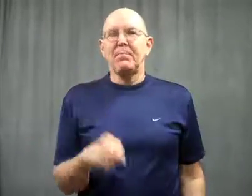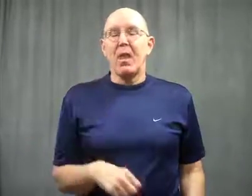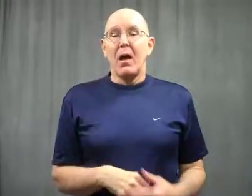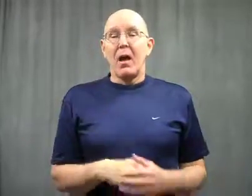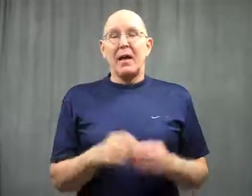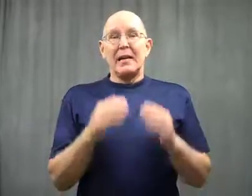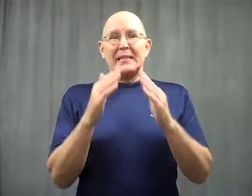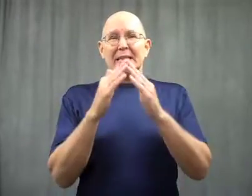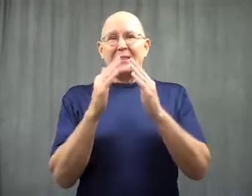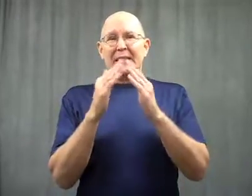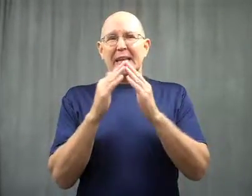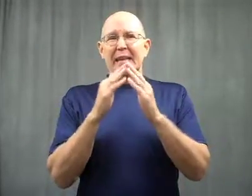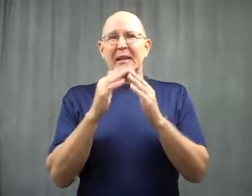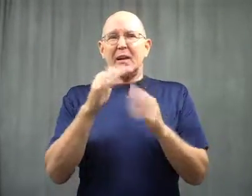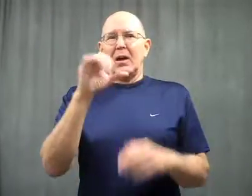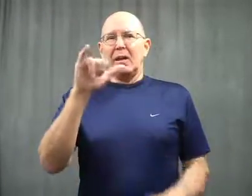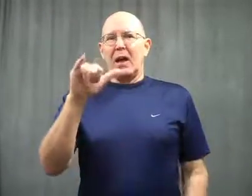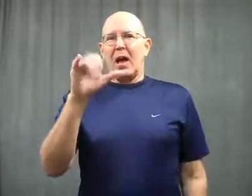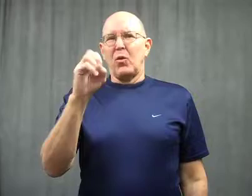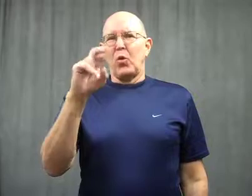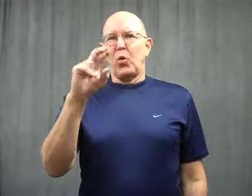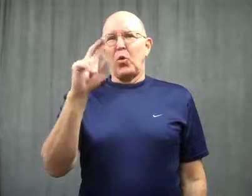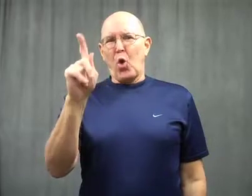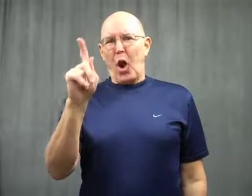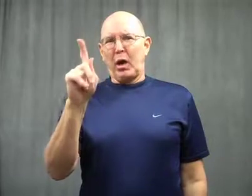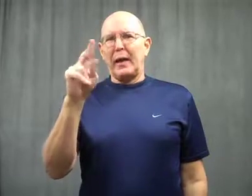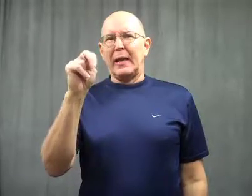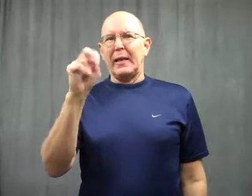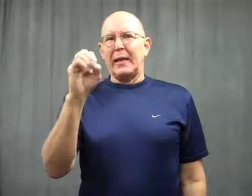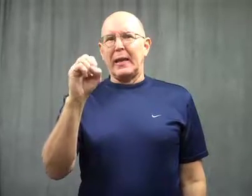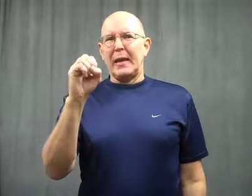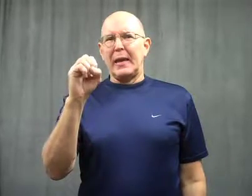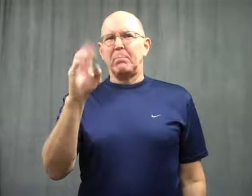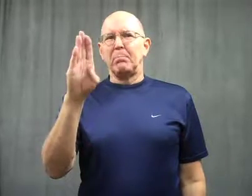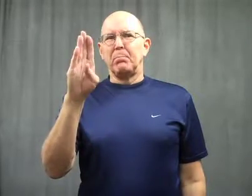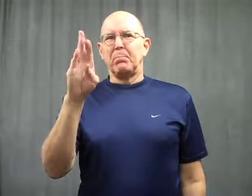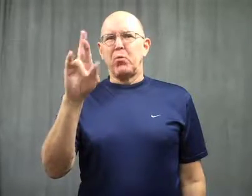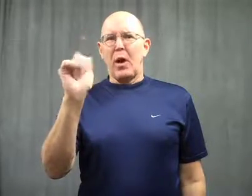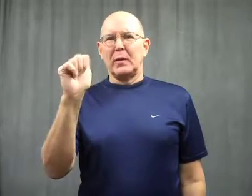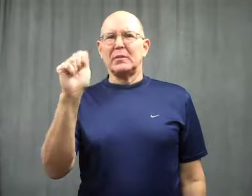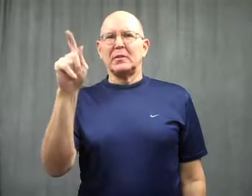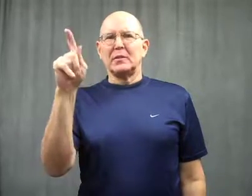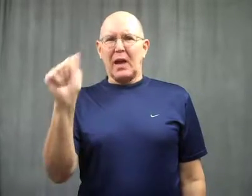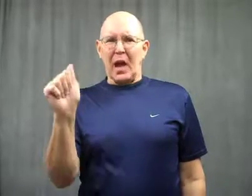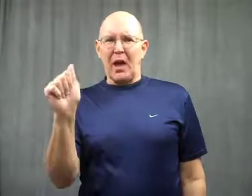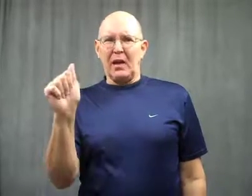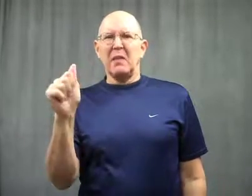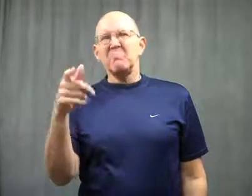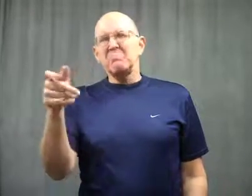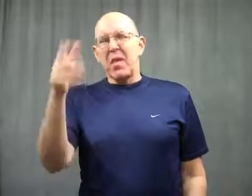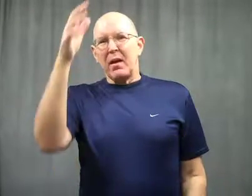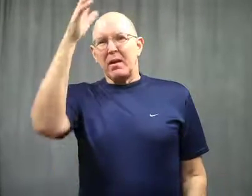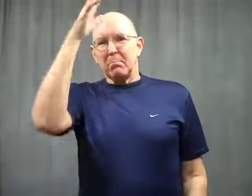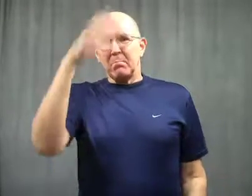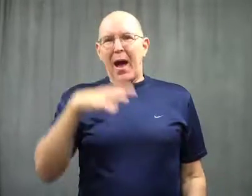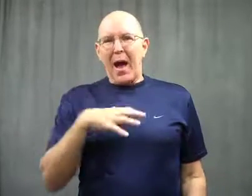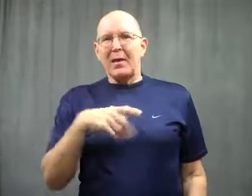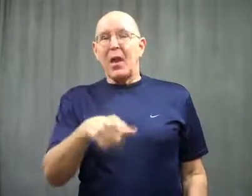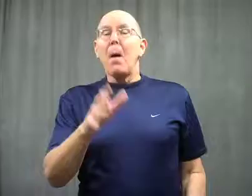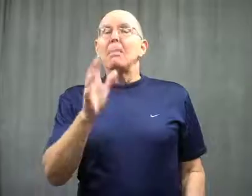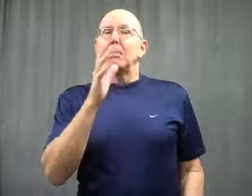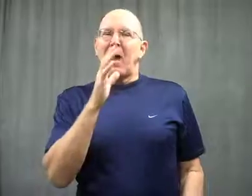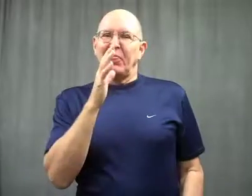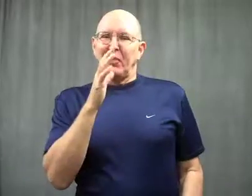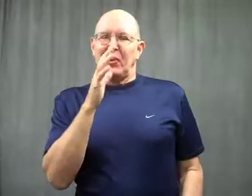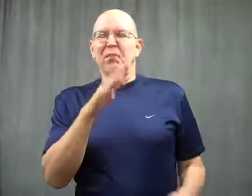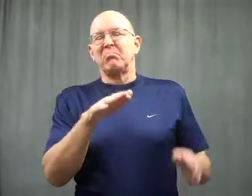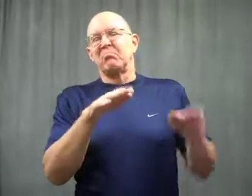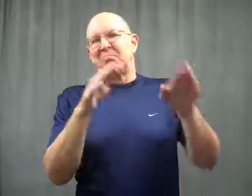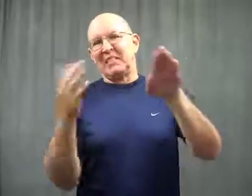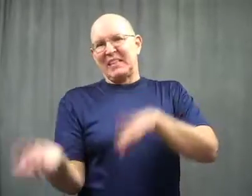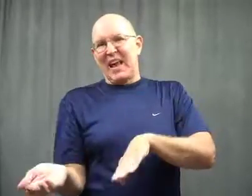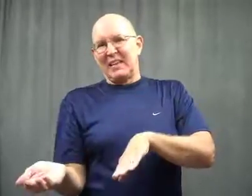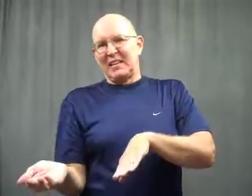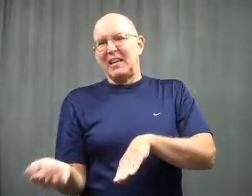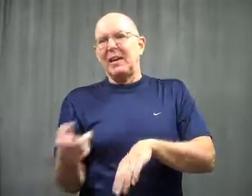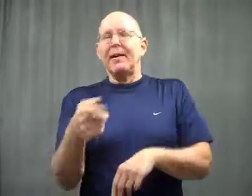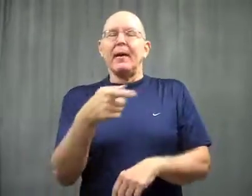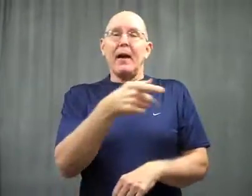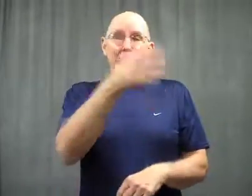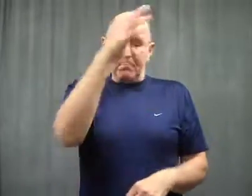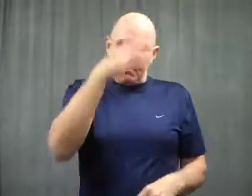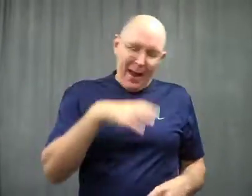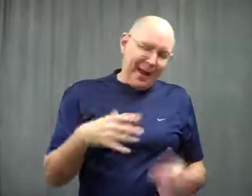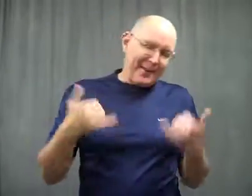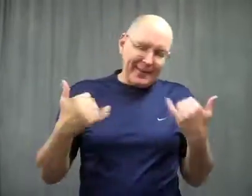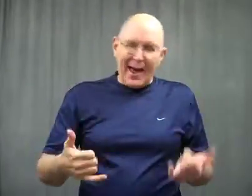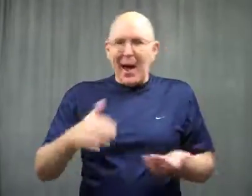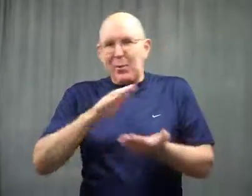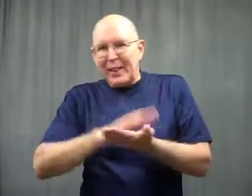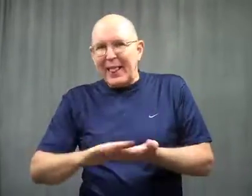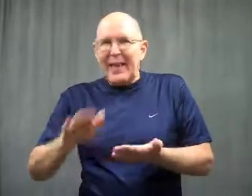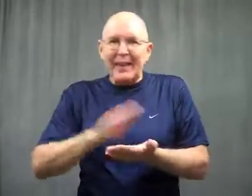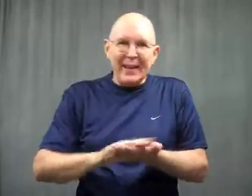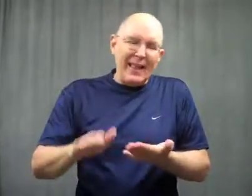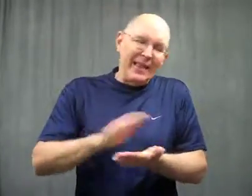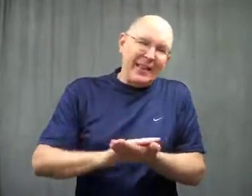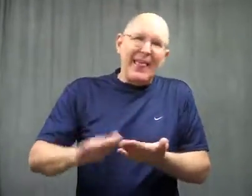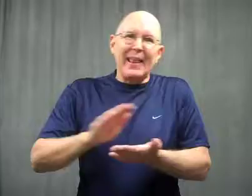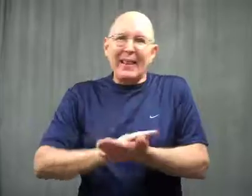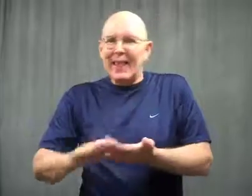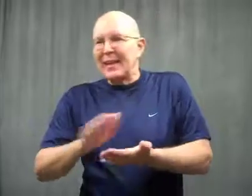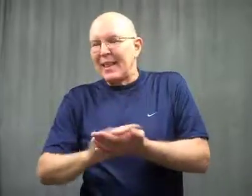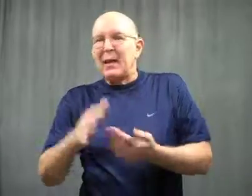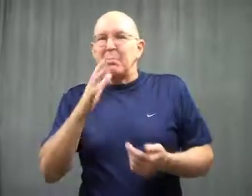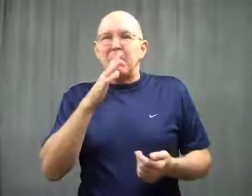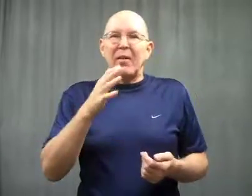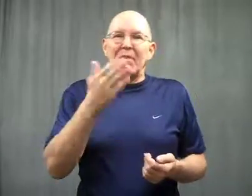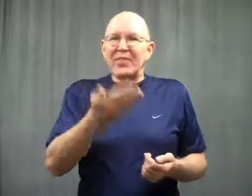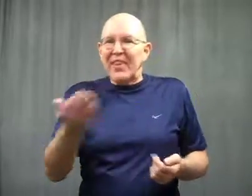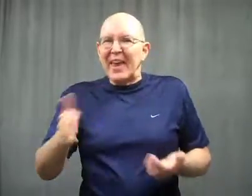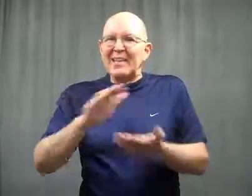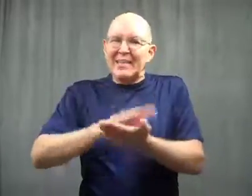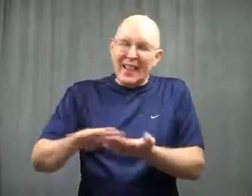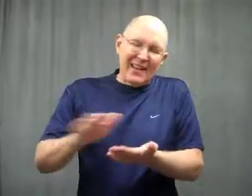In the city of York, Nebraska, a man's mother had died.